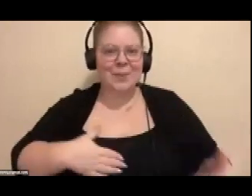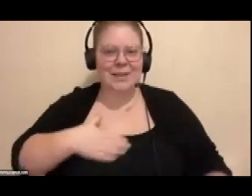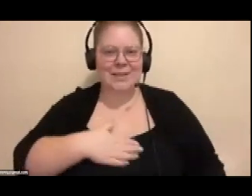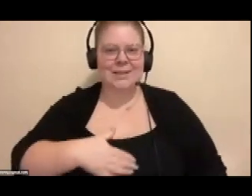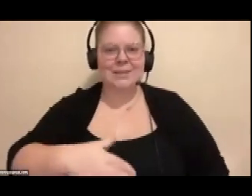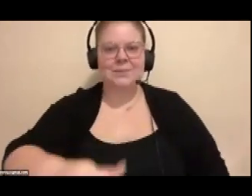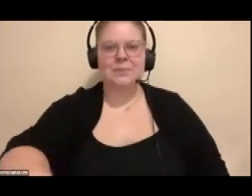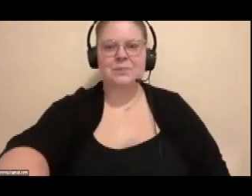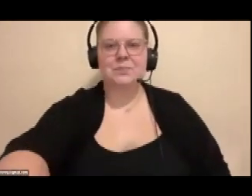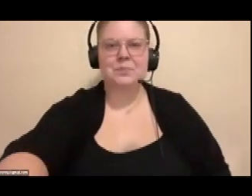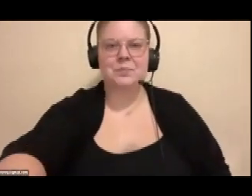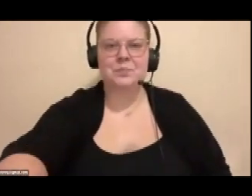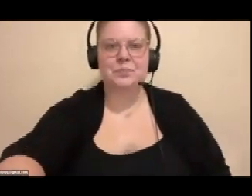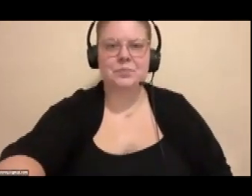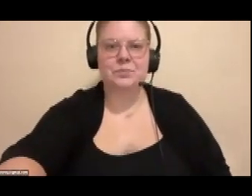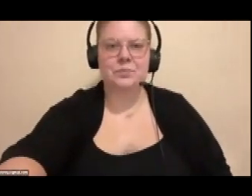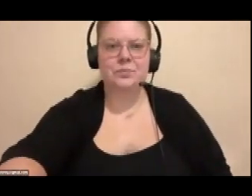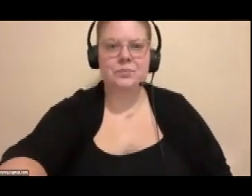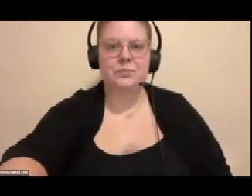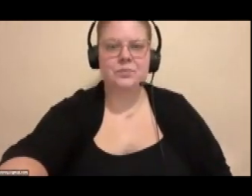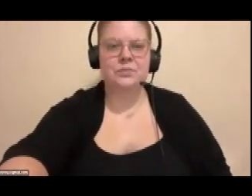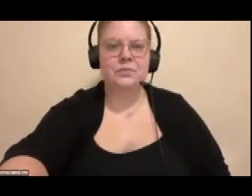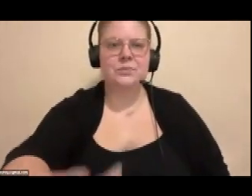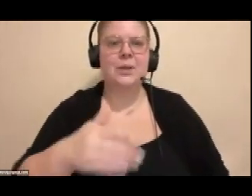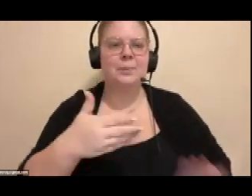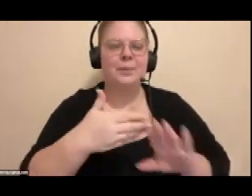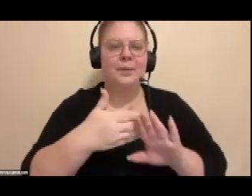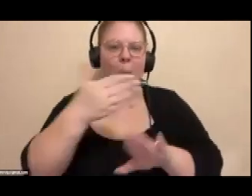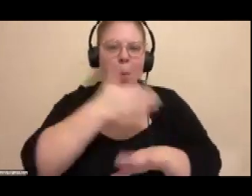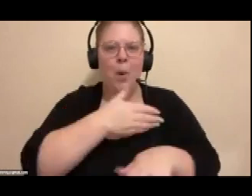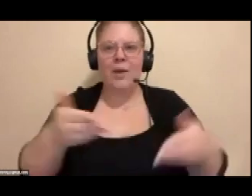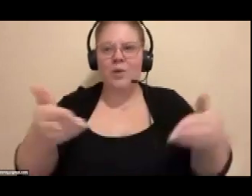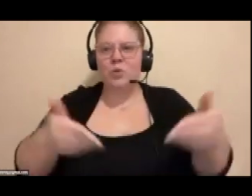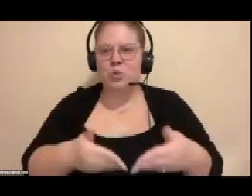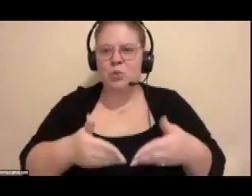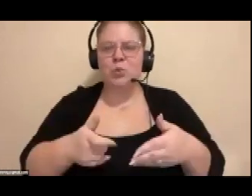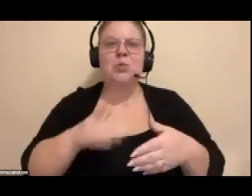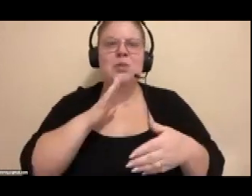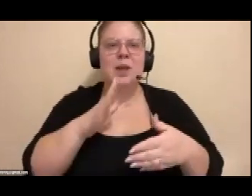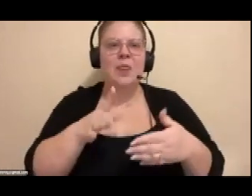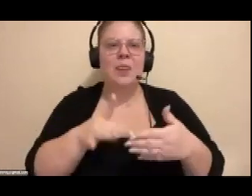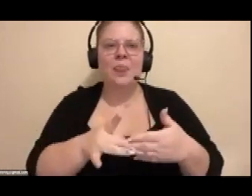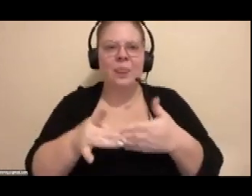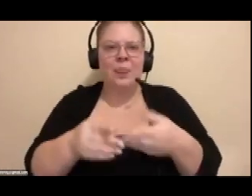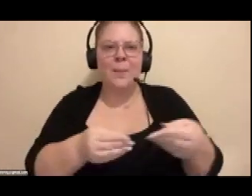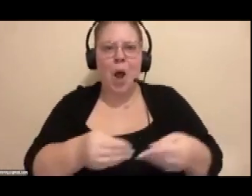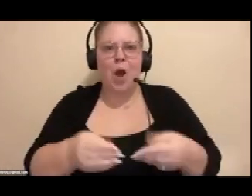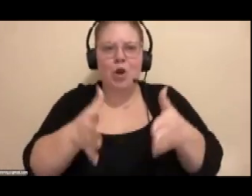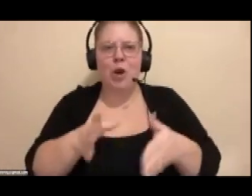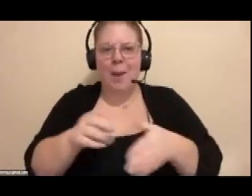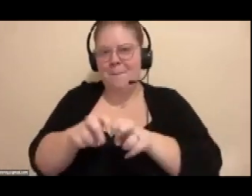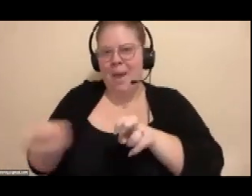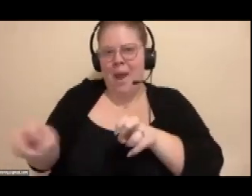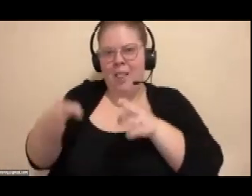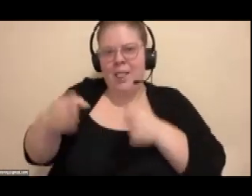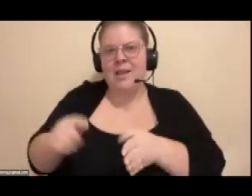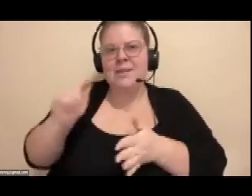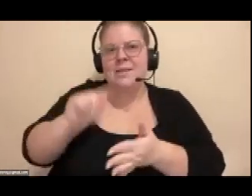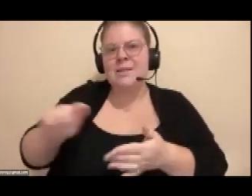Before I introduce our moderator and panelists, I just wanted to go over a few access items.